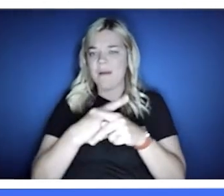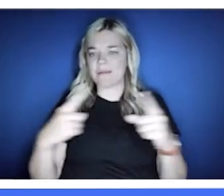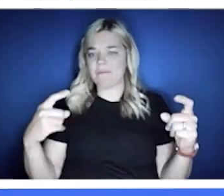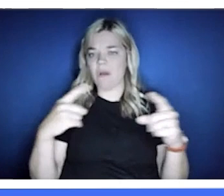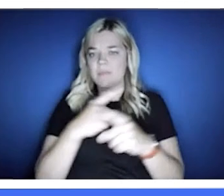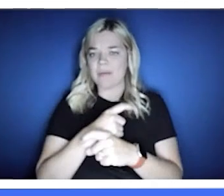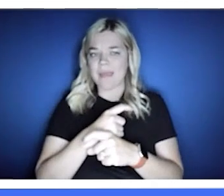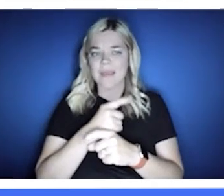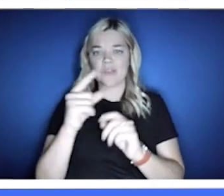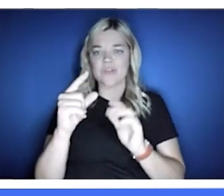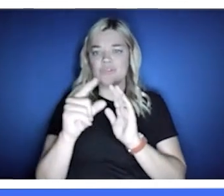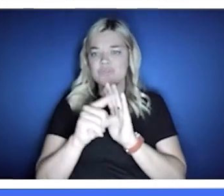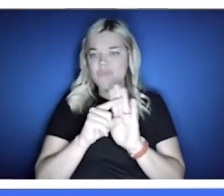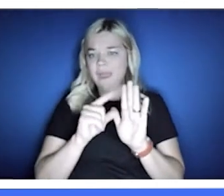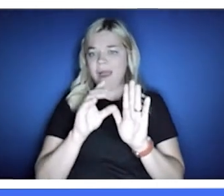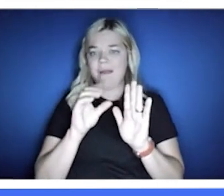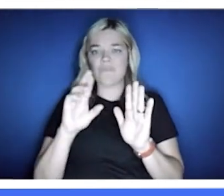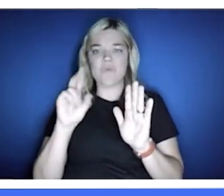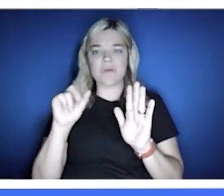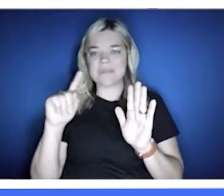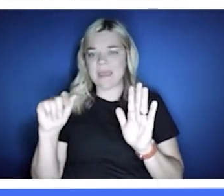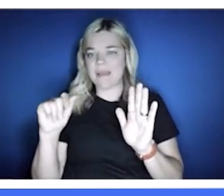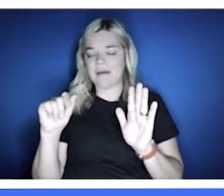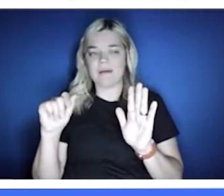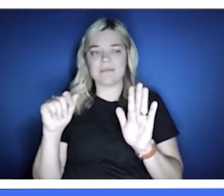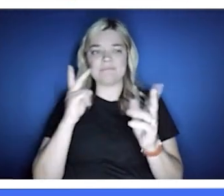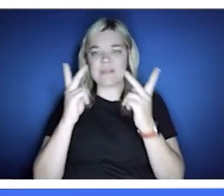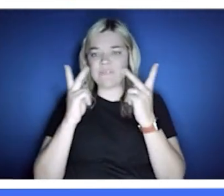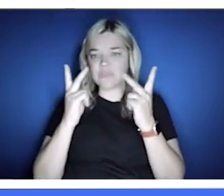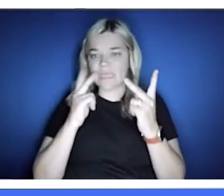graph or data visualization you're looking at.